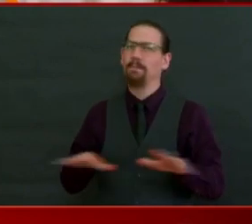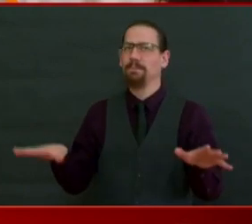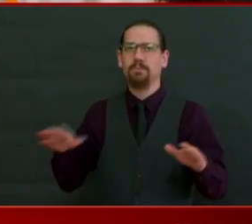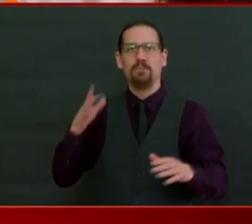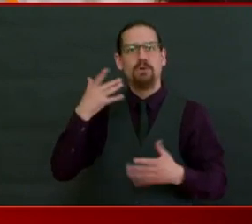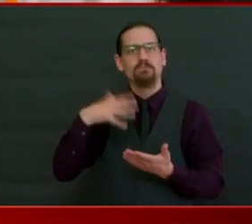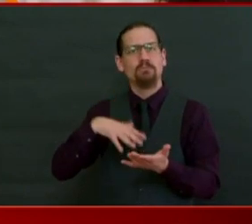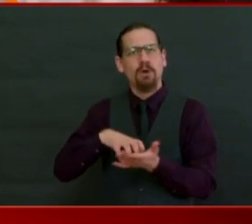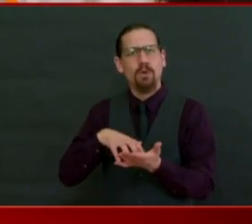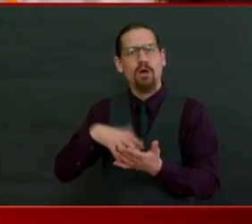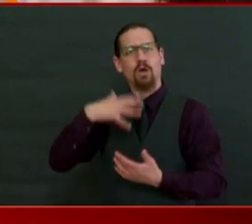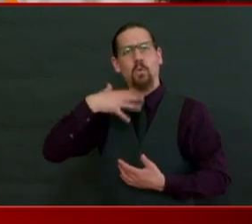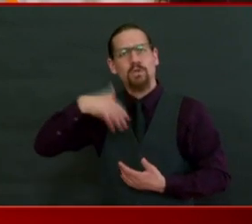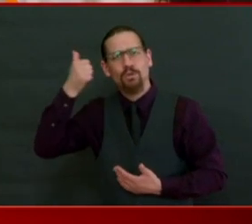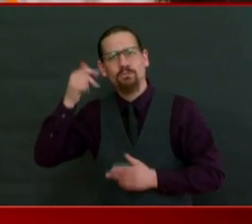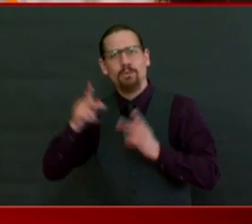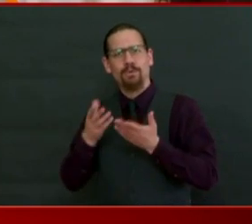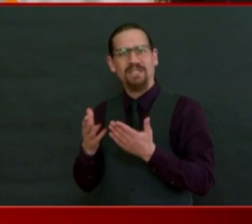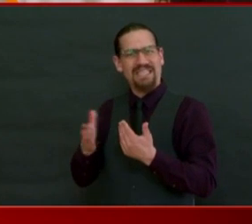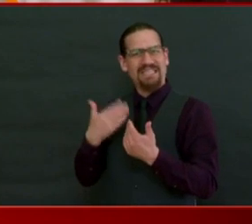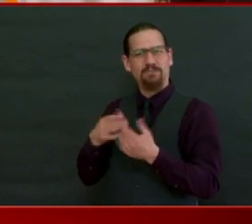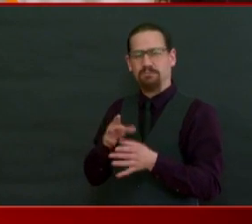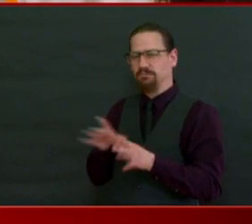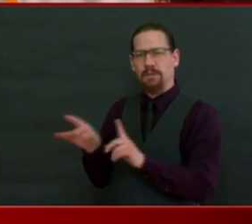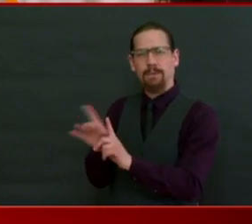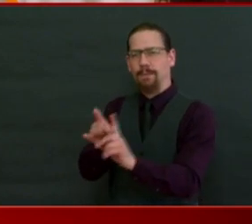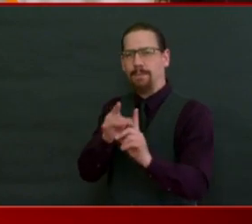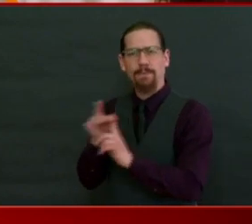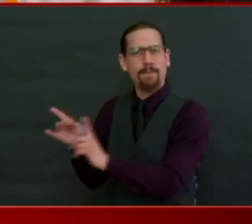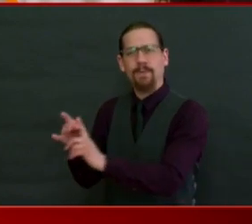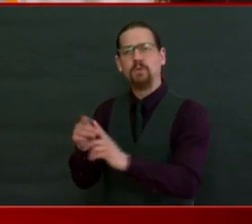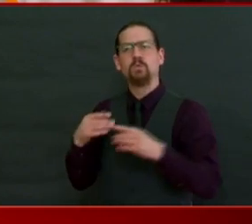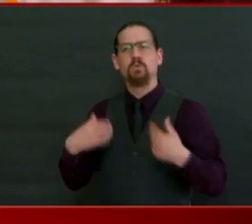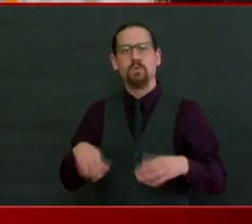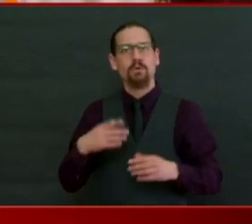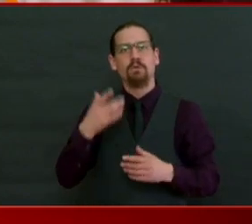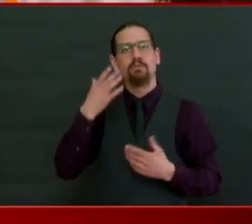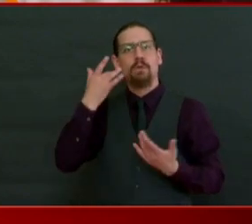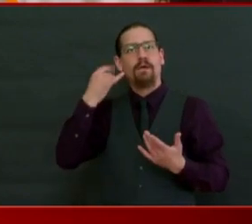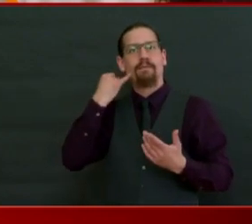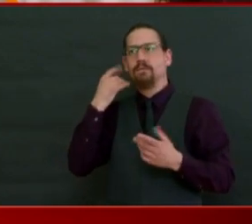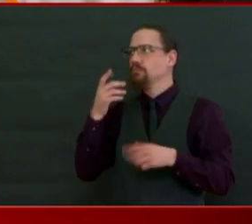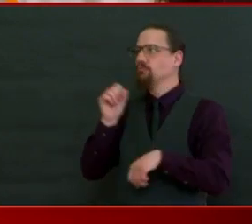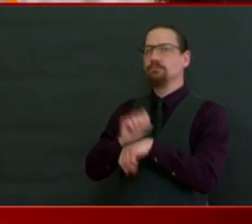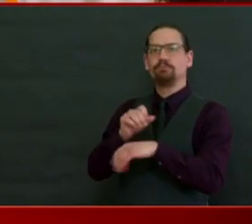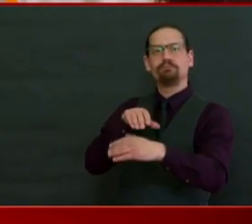TRANSMISSIBLE VIRUS, PARTICULARLY IF IT PLAYS OUT IN